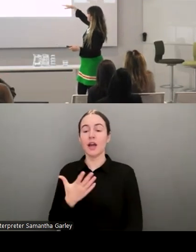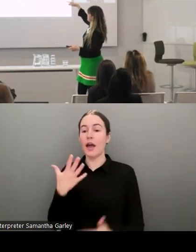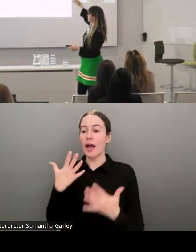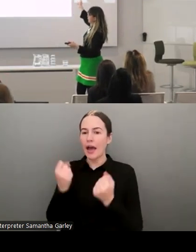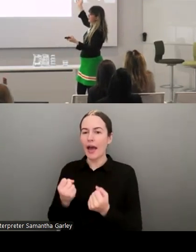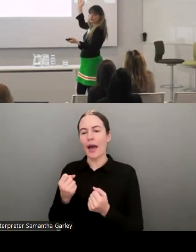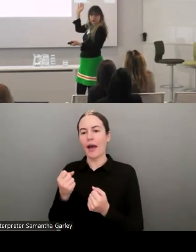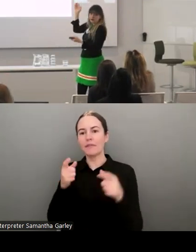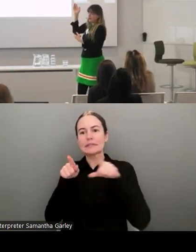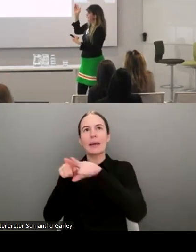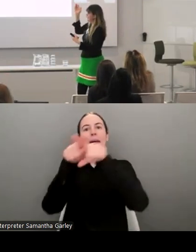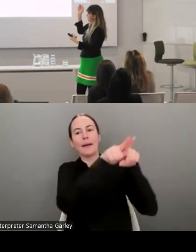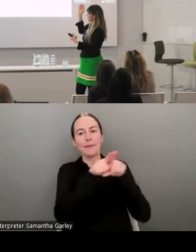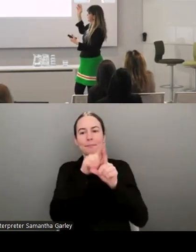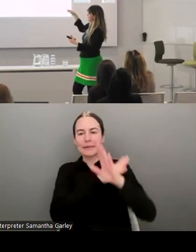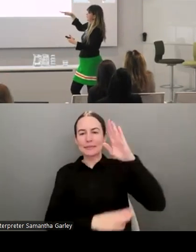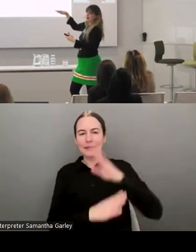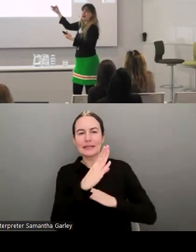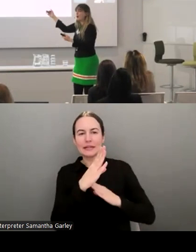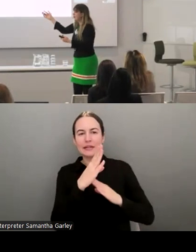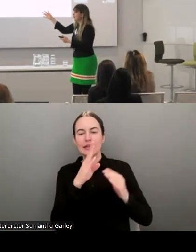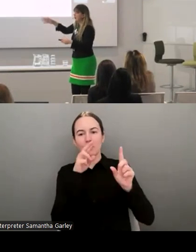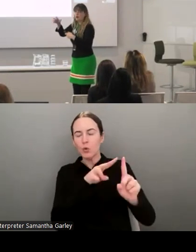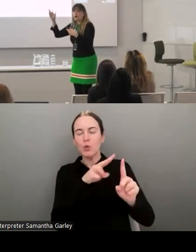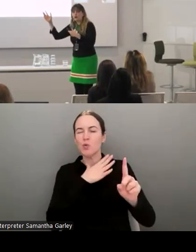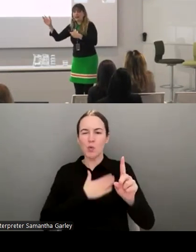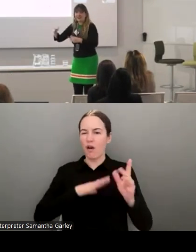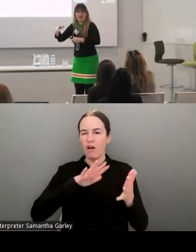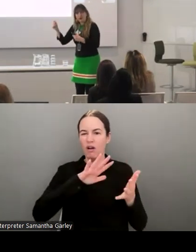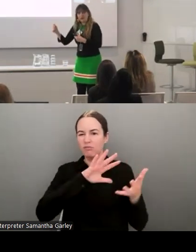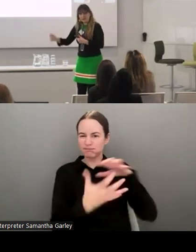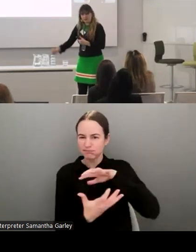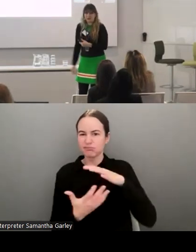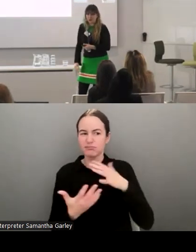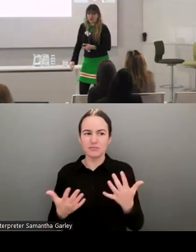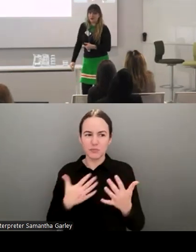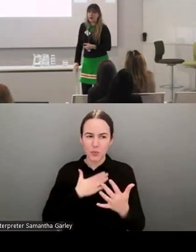subverts normative ideas of disability and power, world making. You know, all these buzzwords.